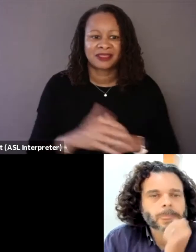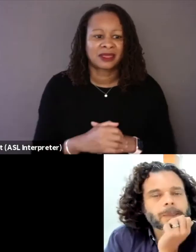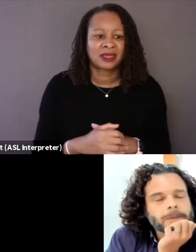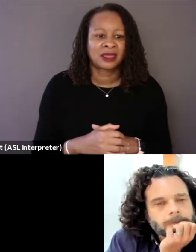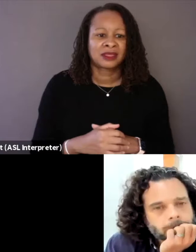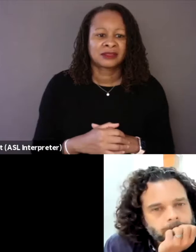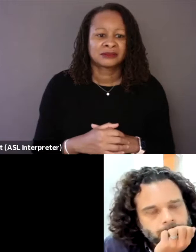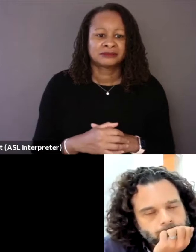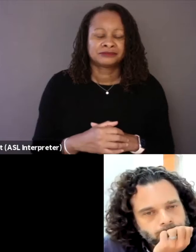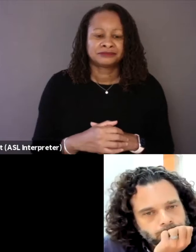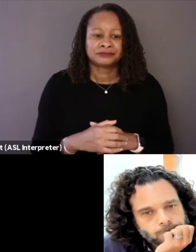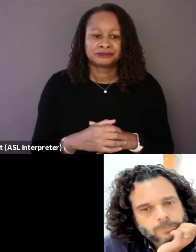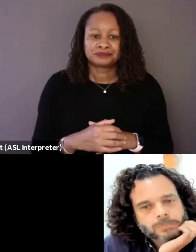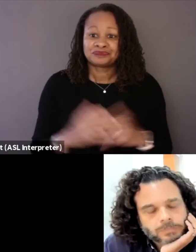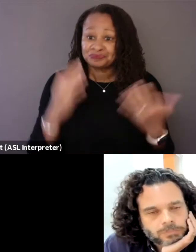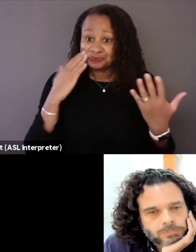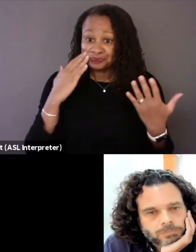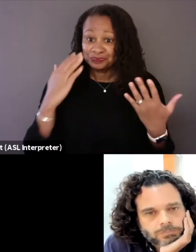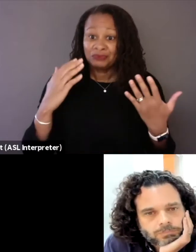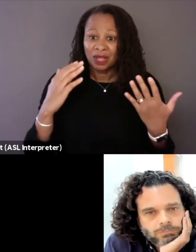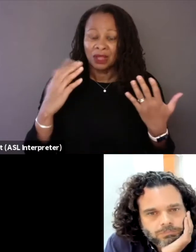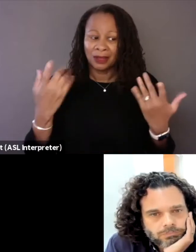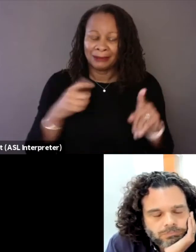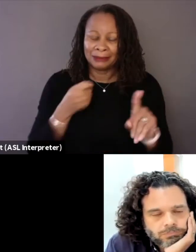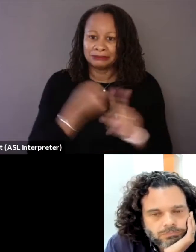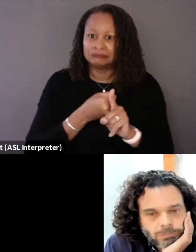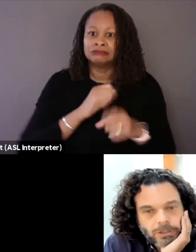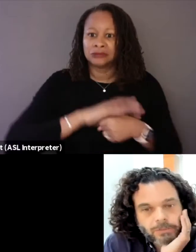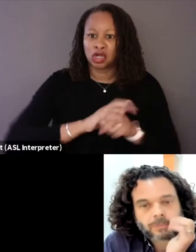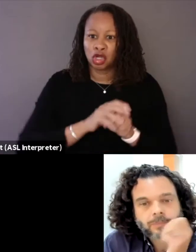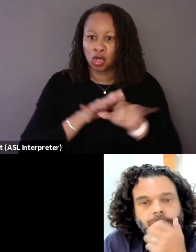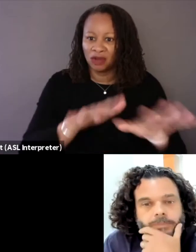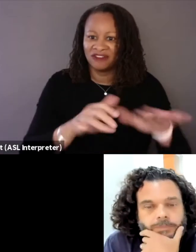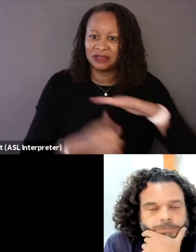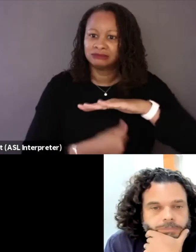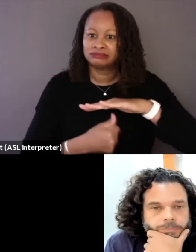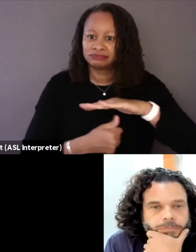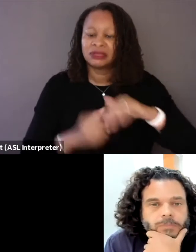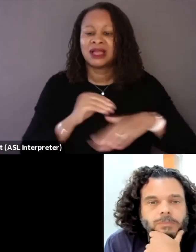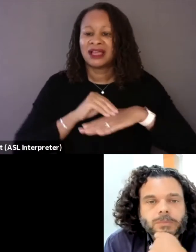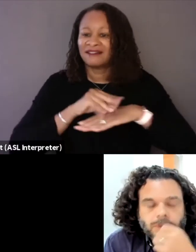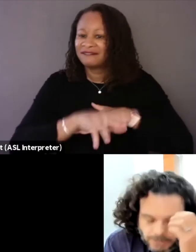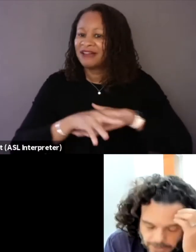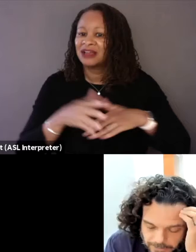I know that, I know that COVID happens right when you're in the middle of production and of course it affects the way you do post production and all that.